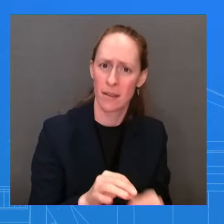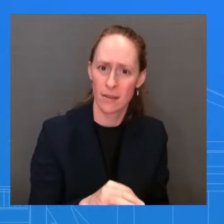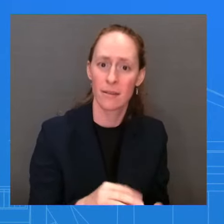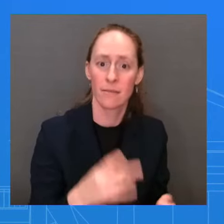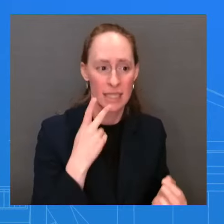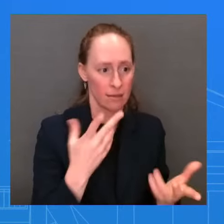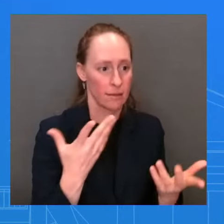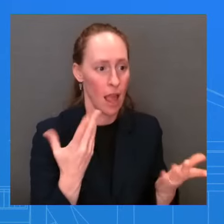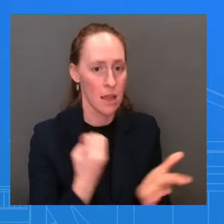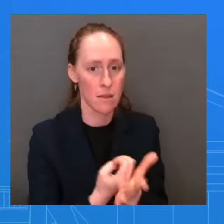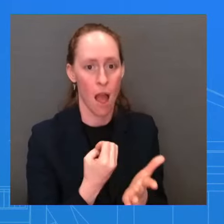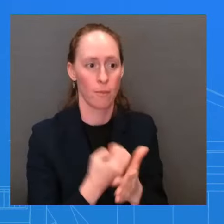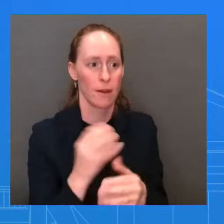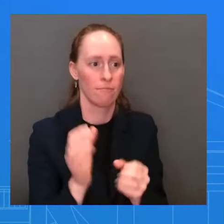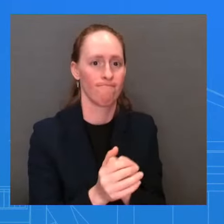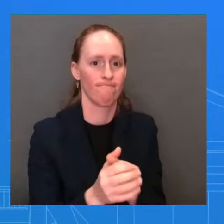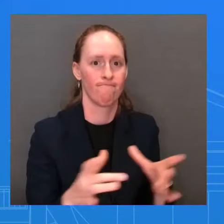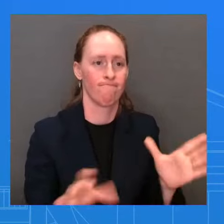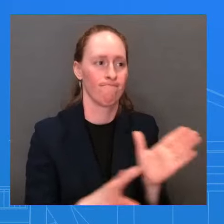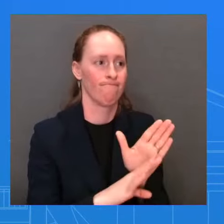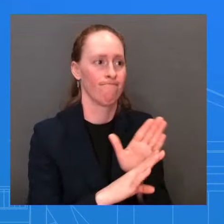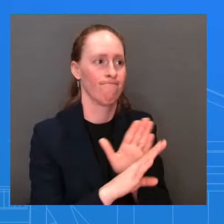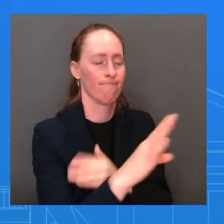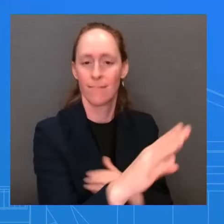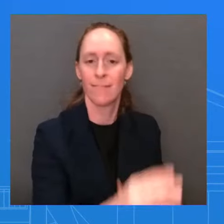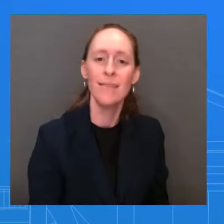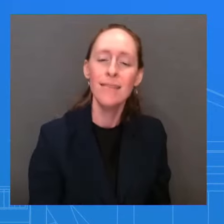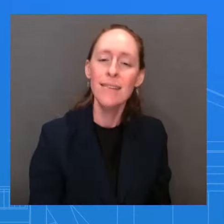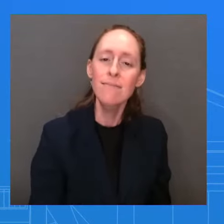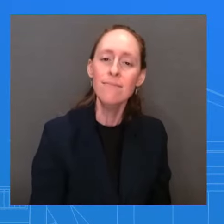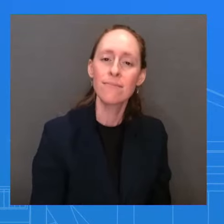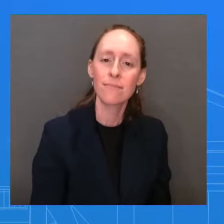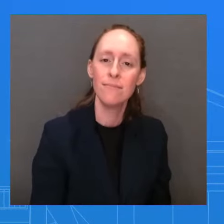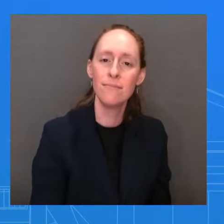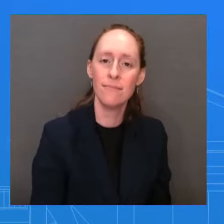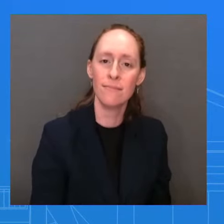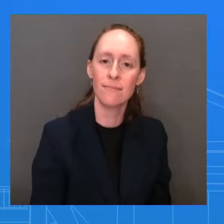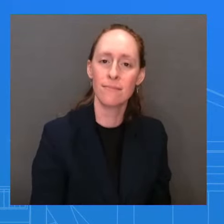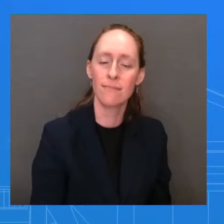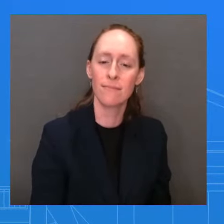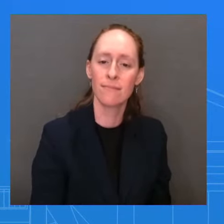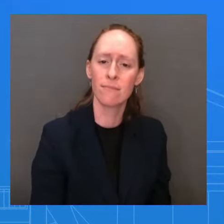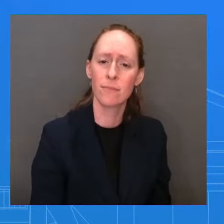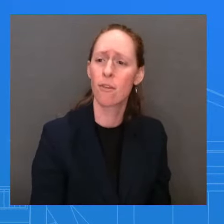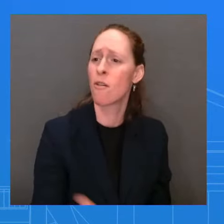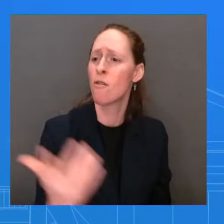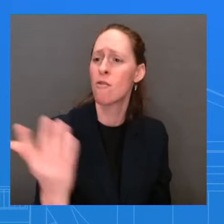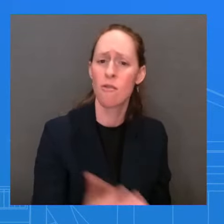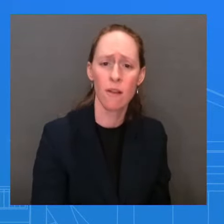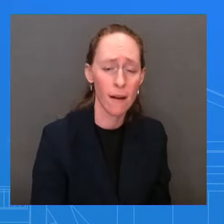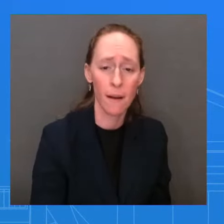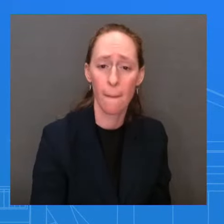So, when you think about that, you think about Medicare -- Medicare being able to negotiate for lower drug -- drug costs.